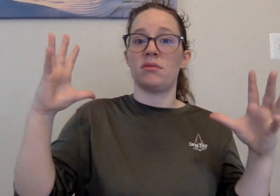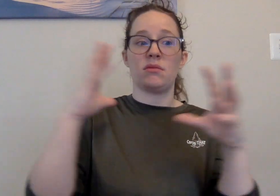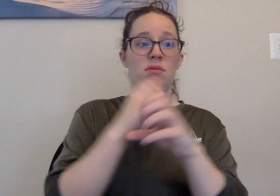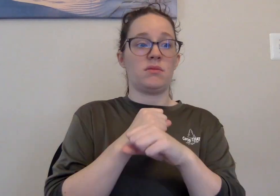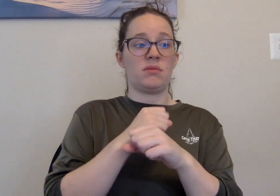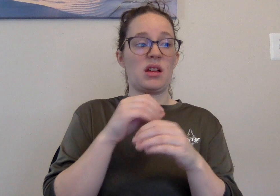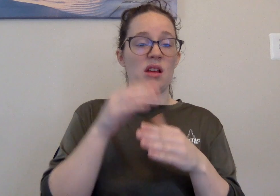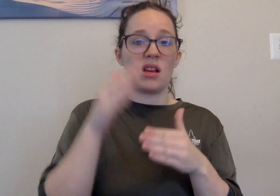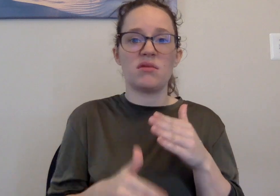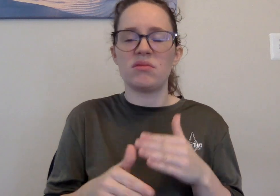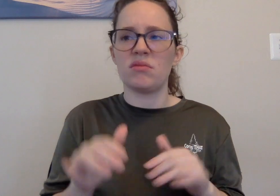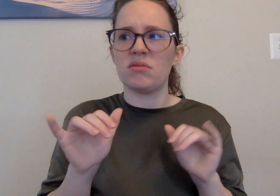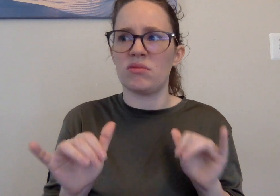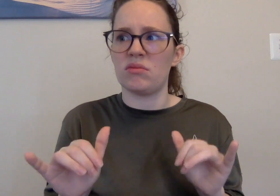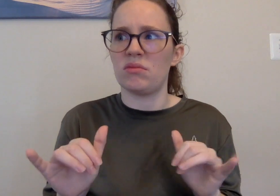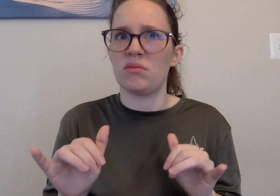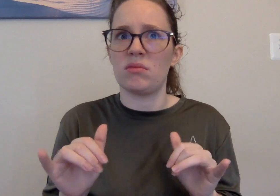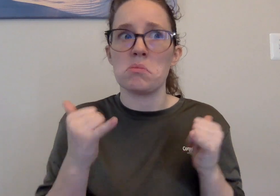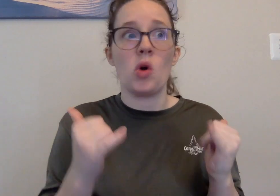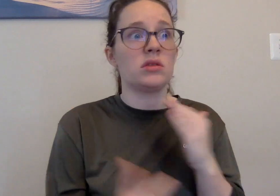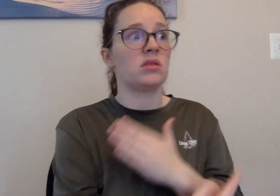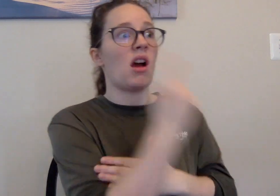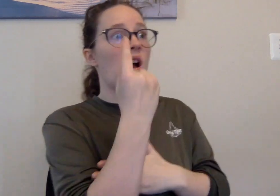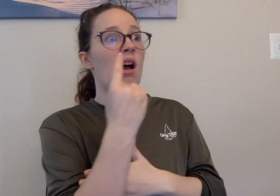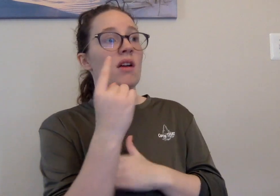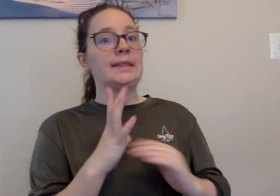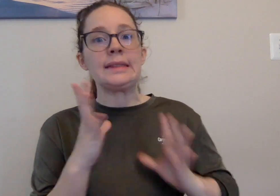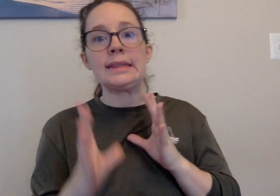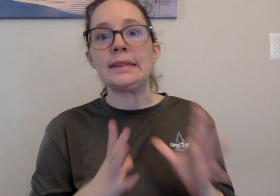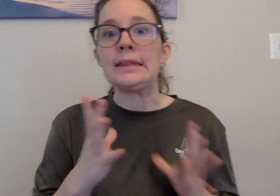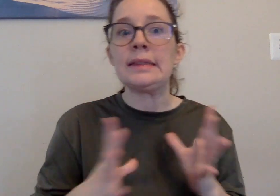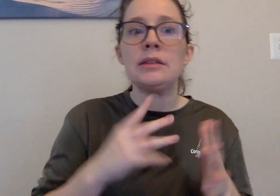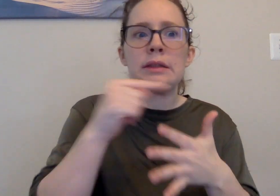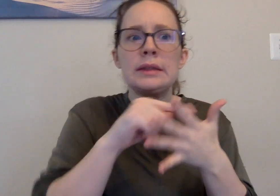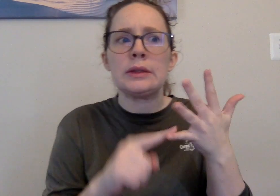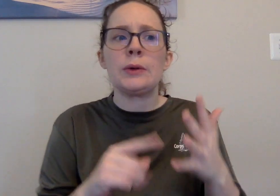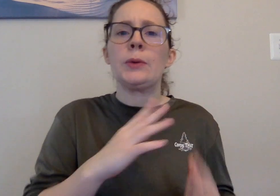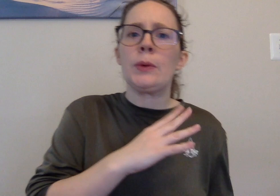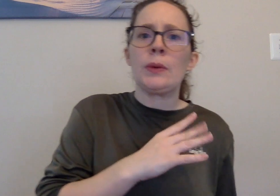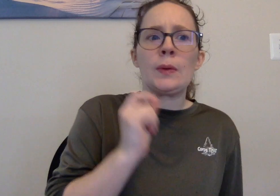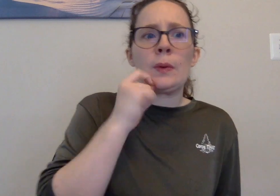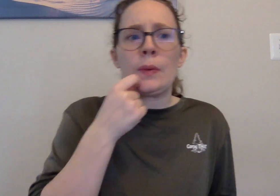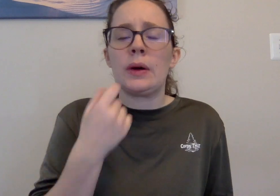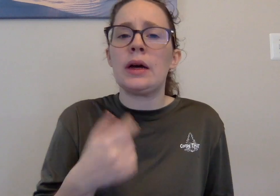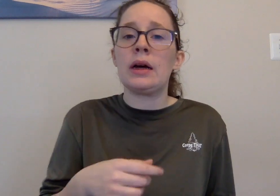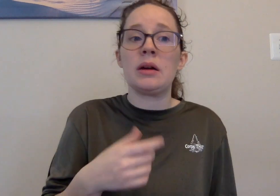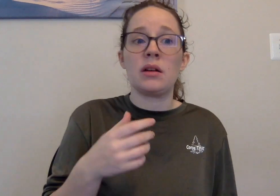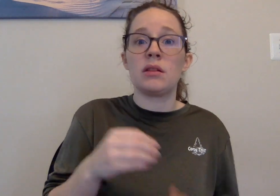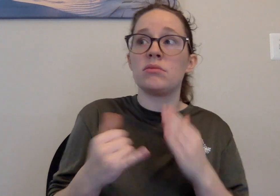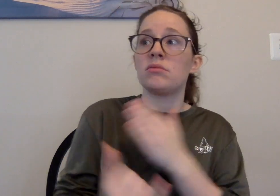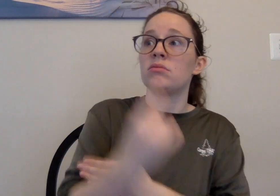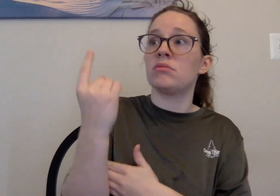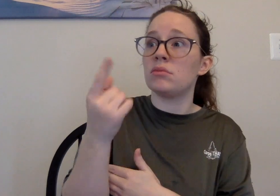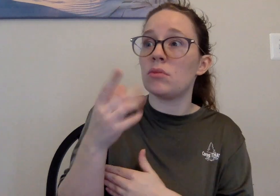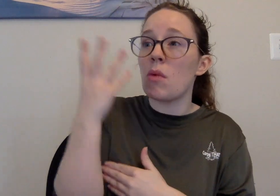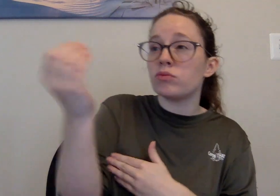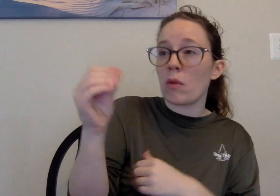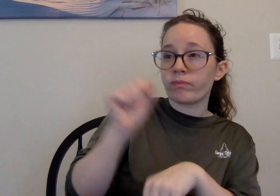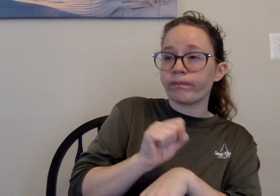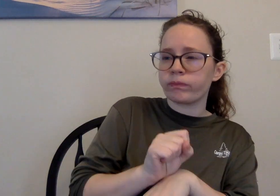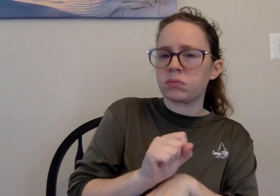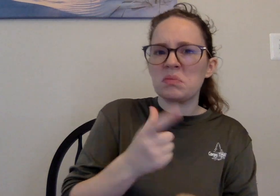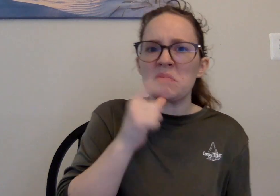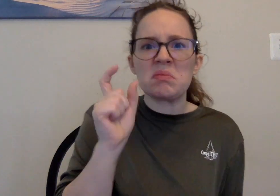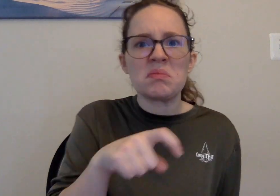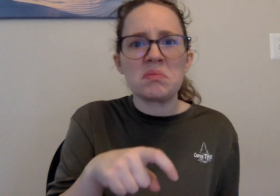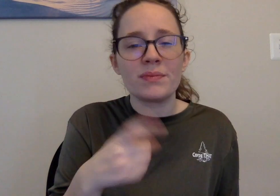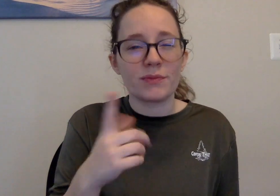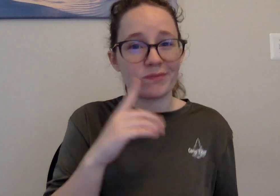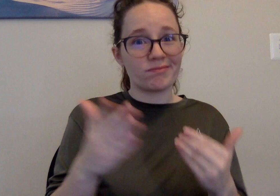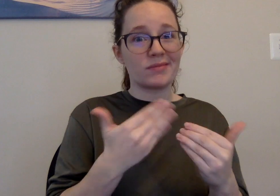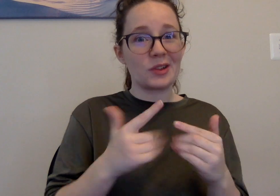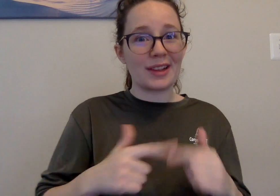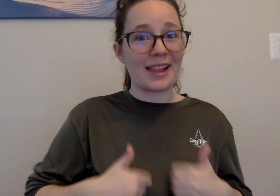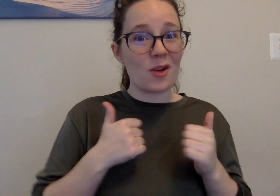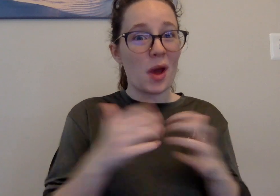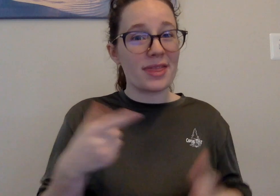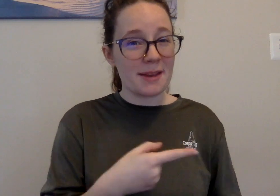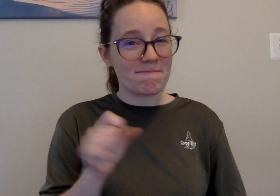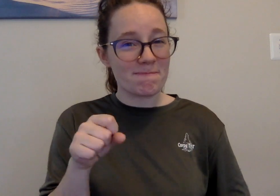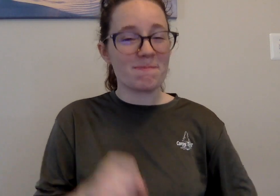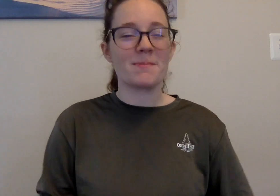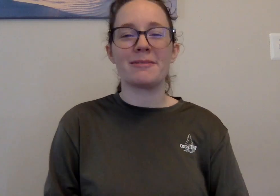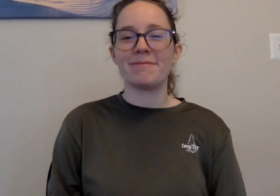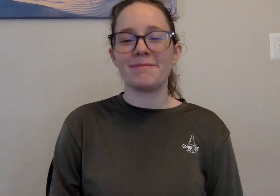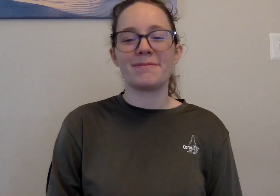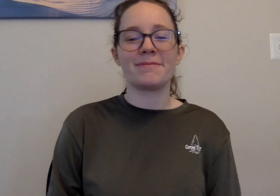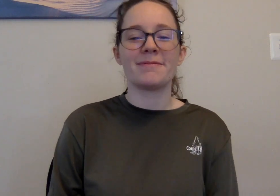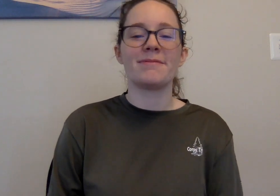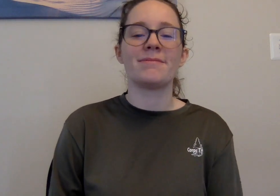In the end you will learn how easy it is to live in the woods without the comfort of modern civilization